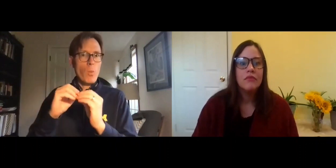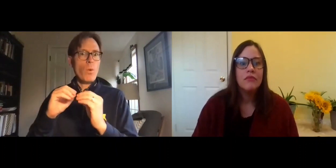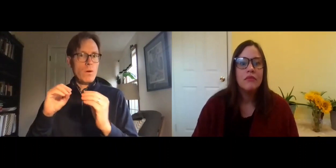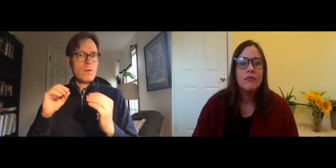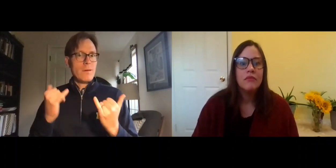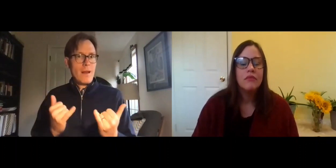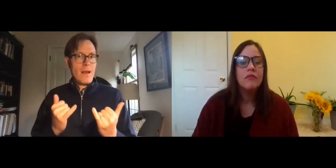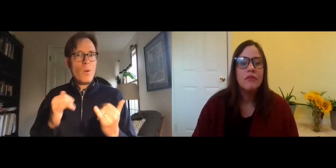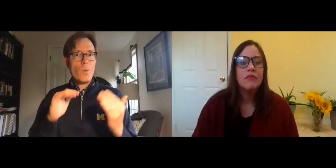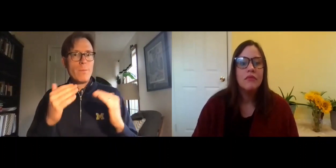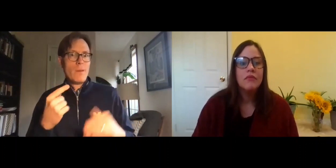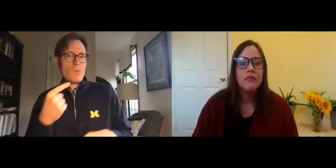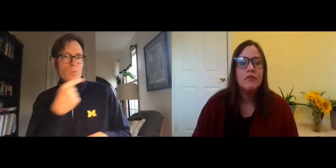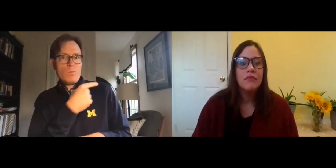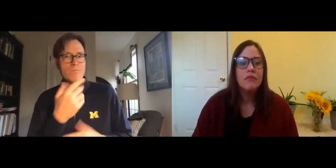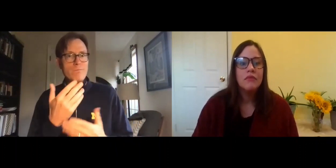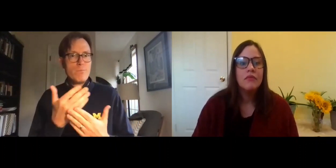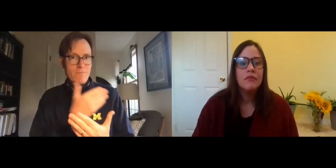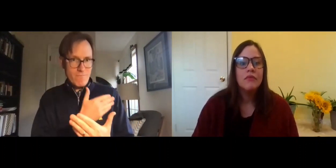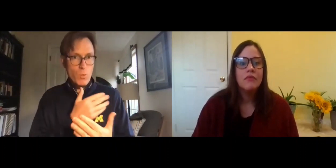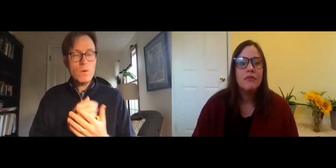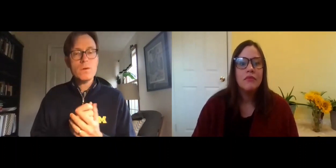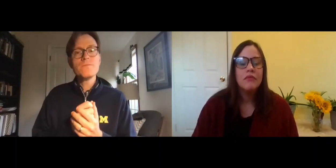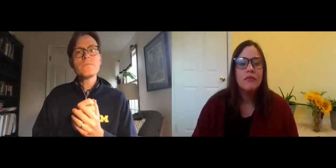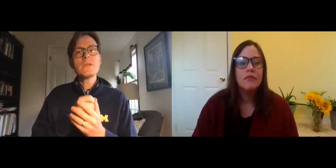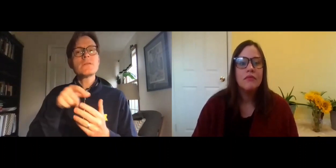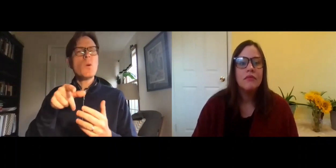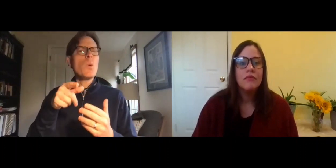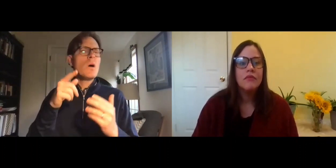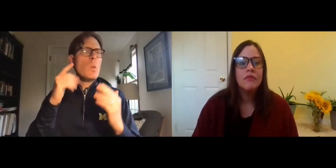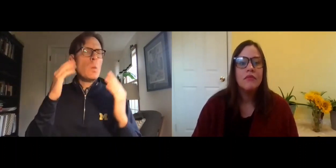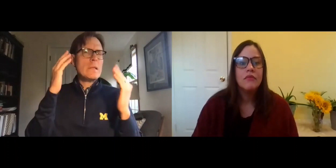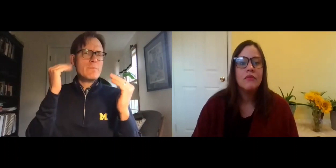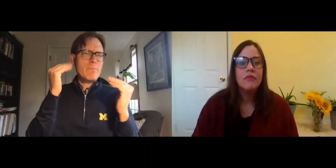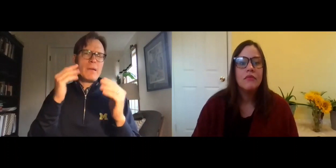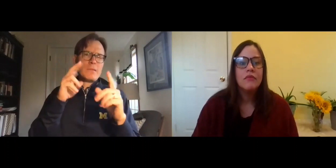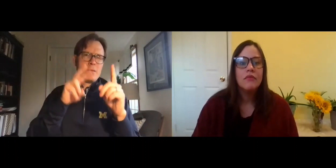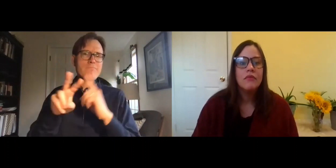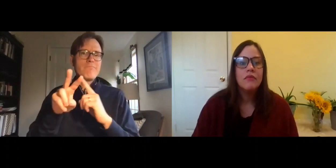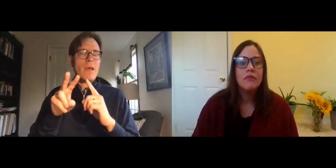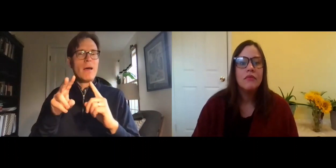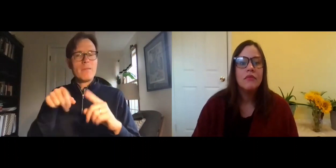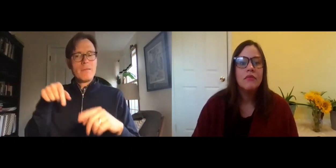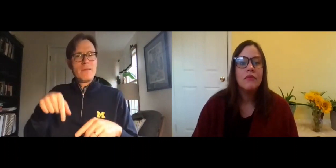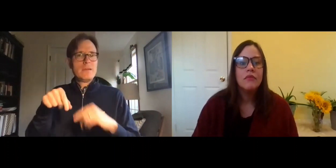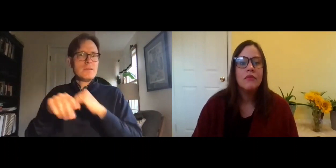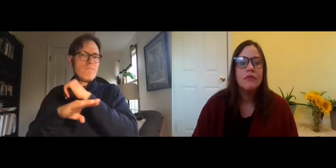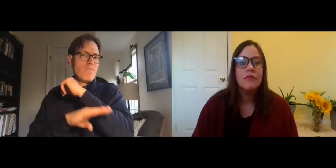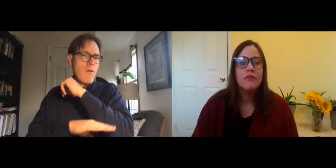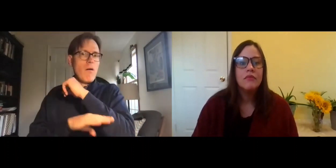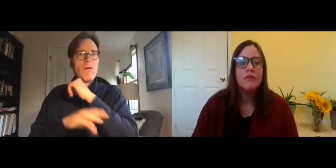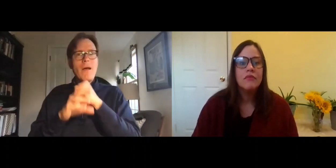Compared to March, the number of cases we have now are quite a bit higher.